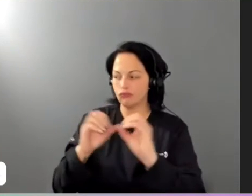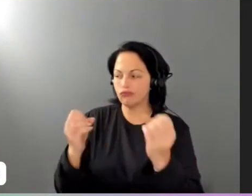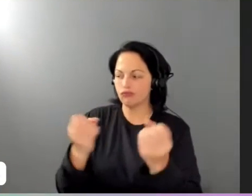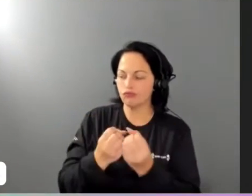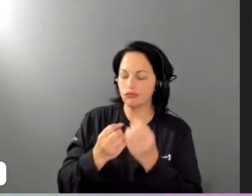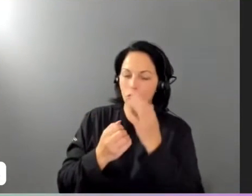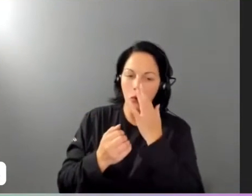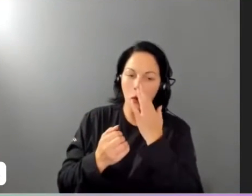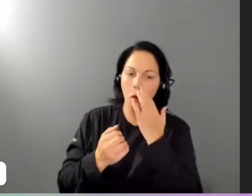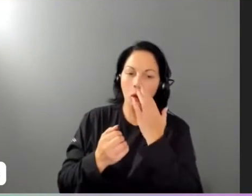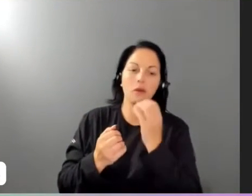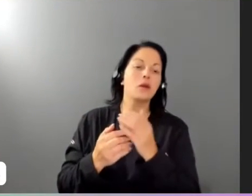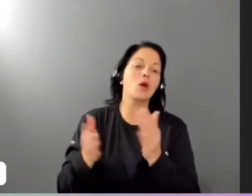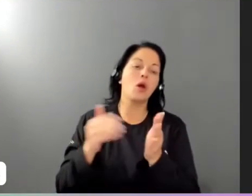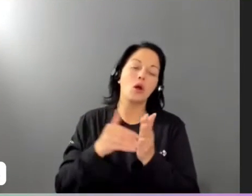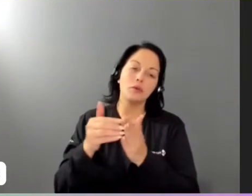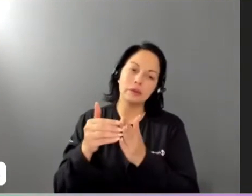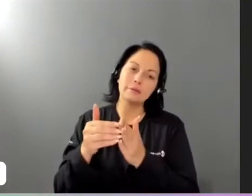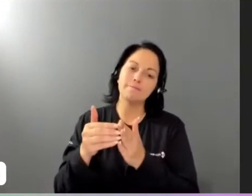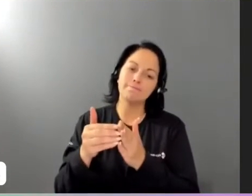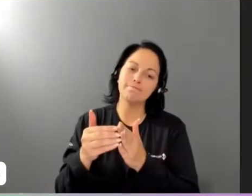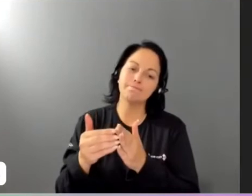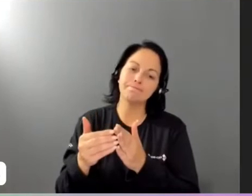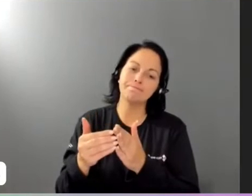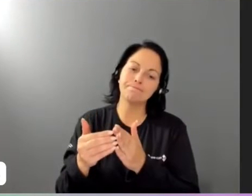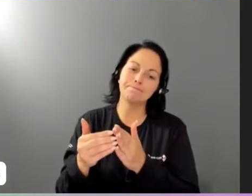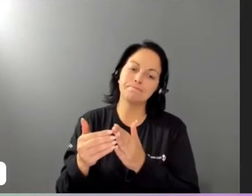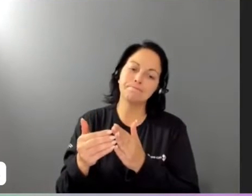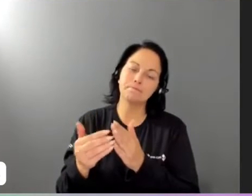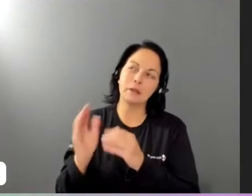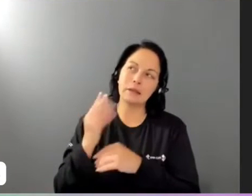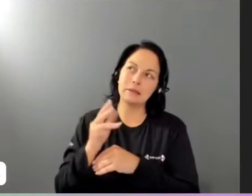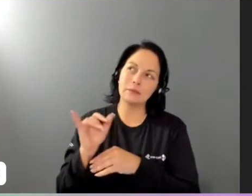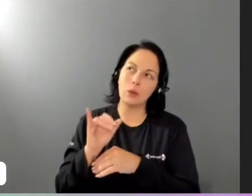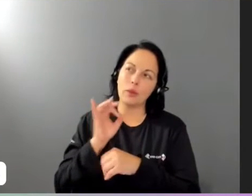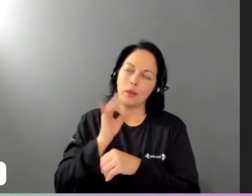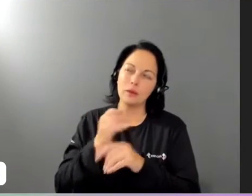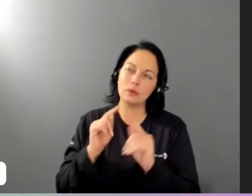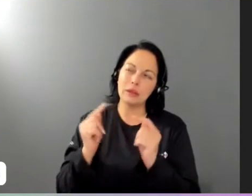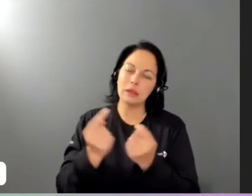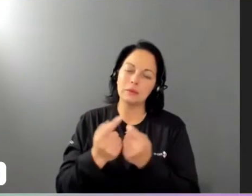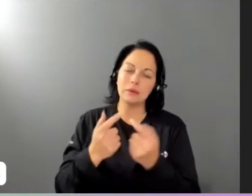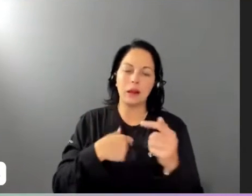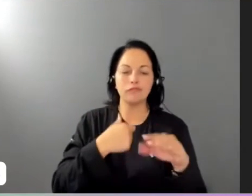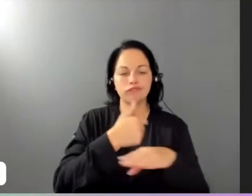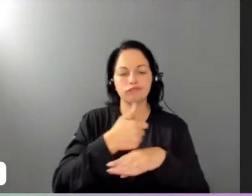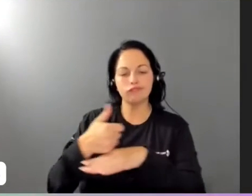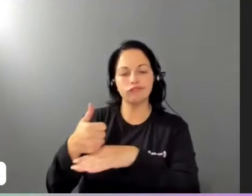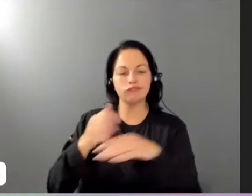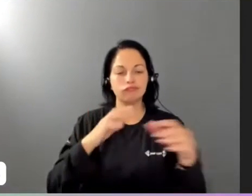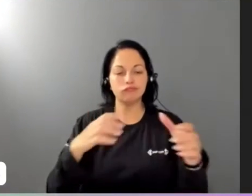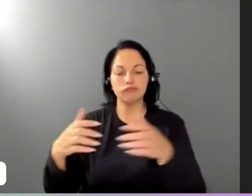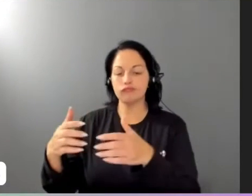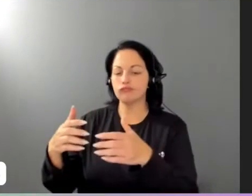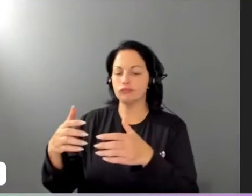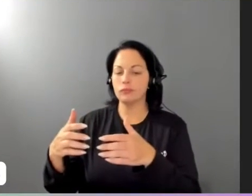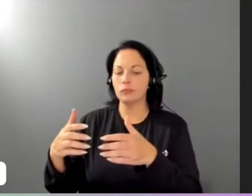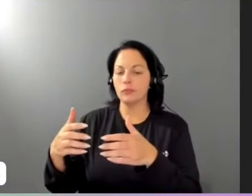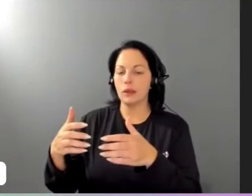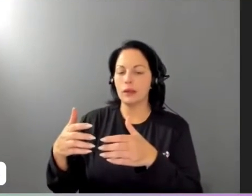I will say that in the assessment that I've led, across different kinds of organizations, there often are times where it seems like the